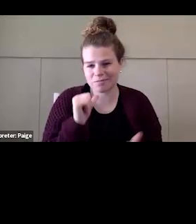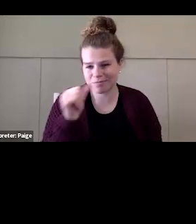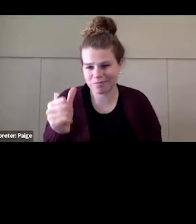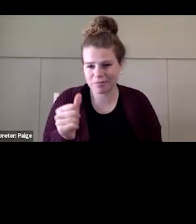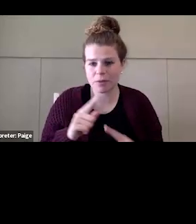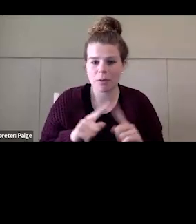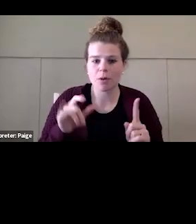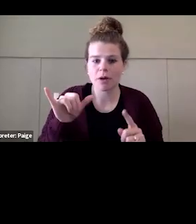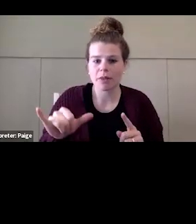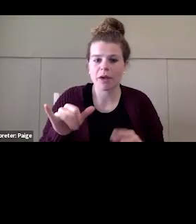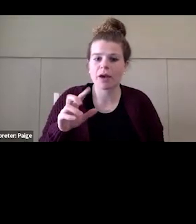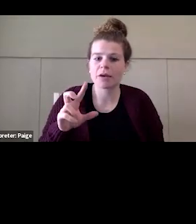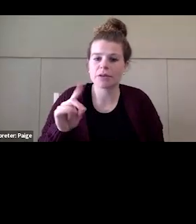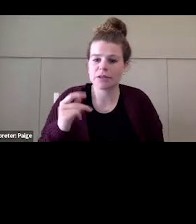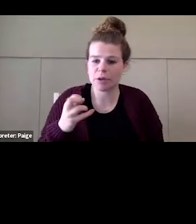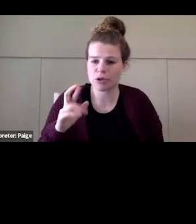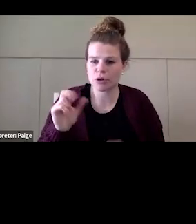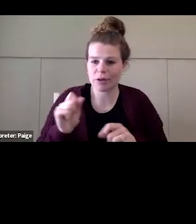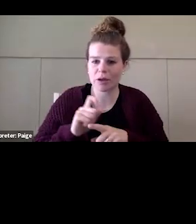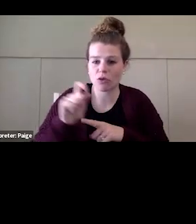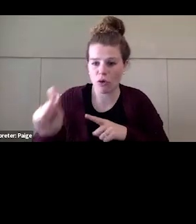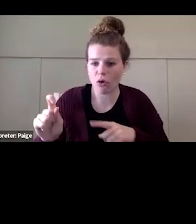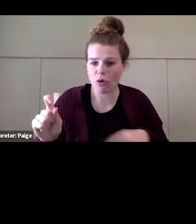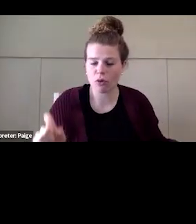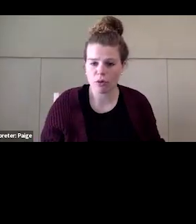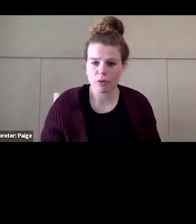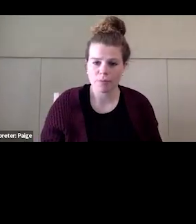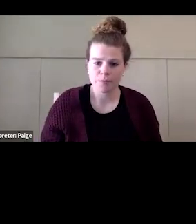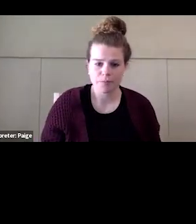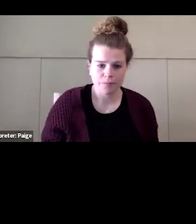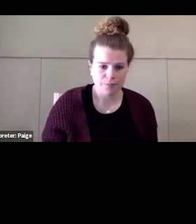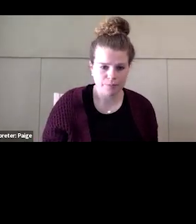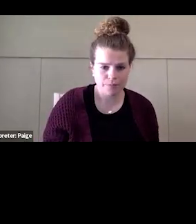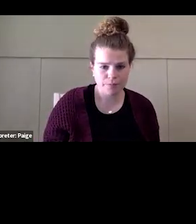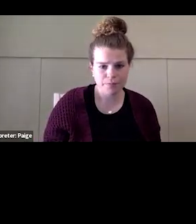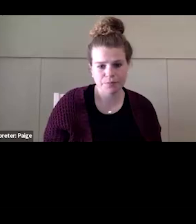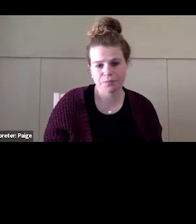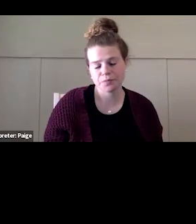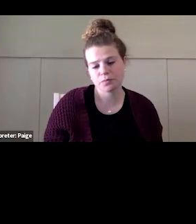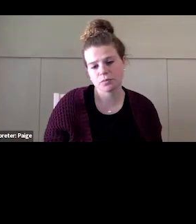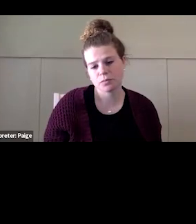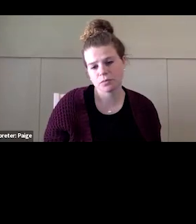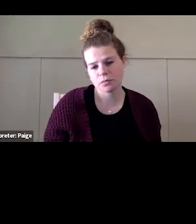But the dispatchers can call them, and if there's a call that's appropriate